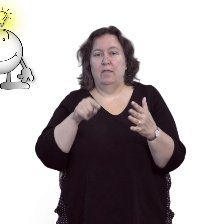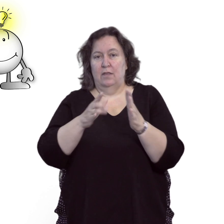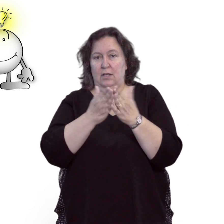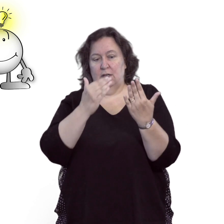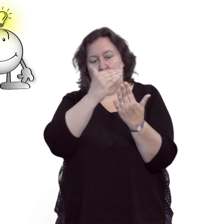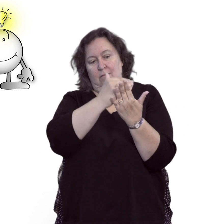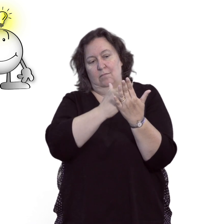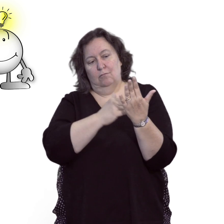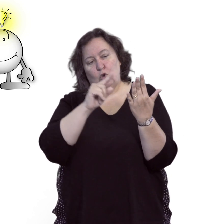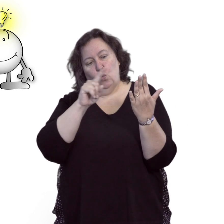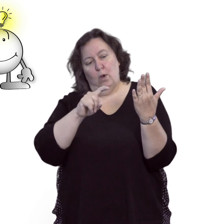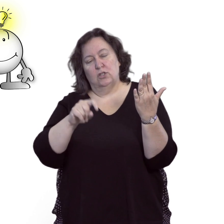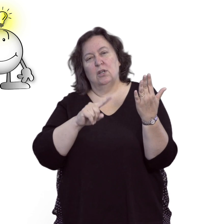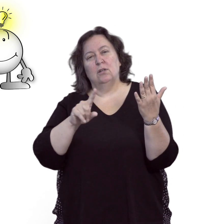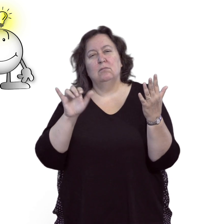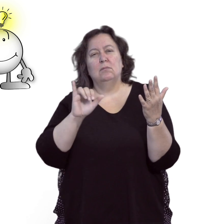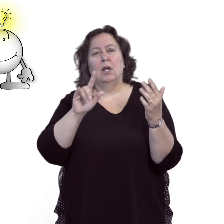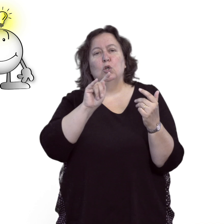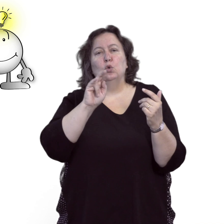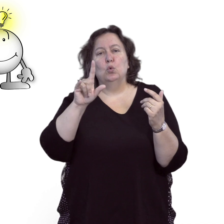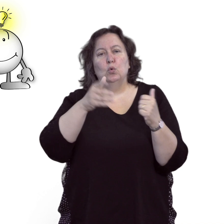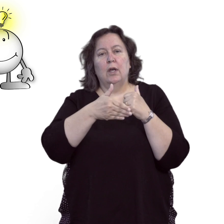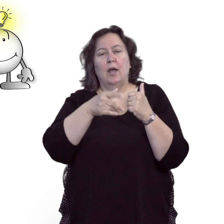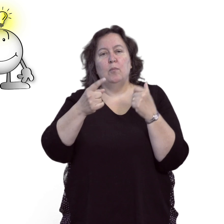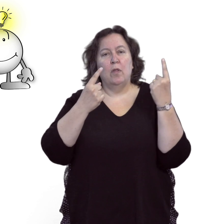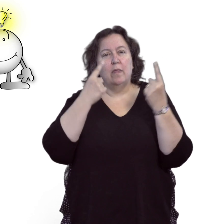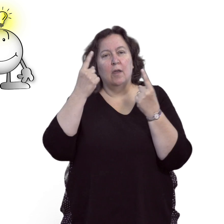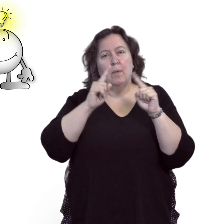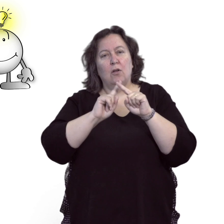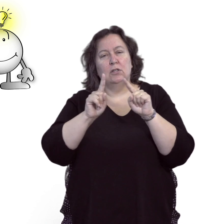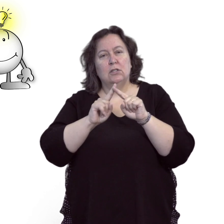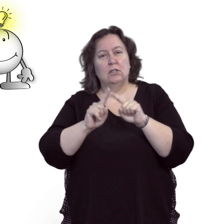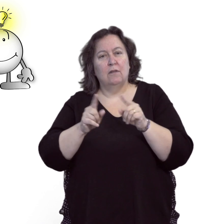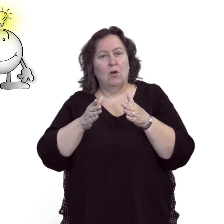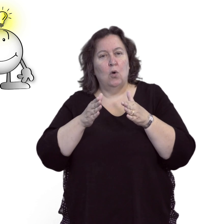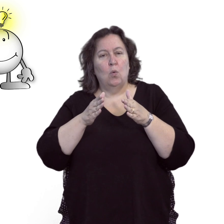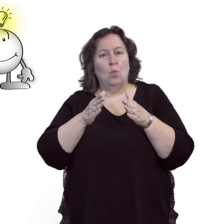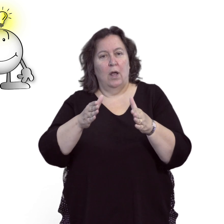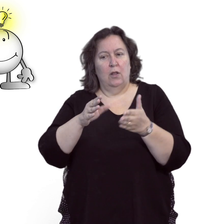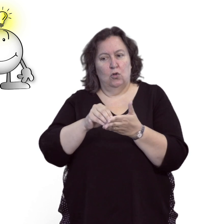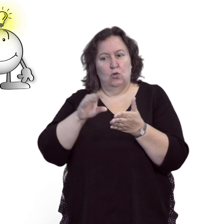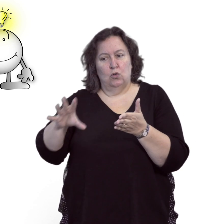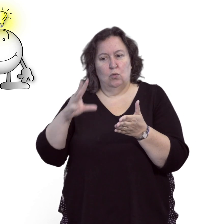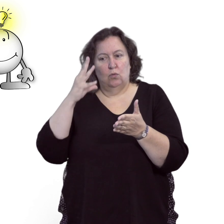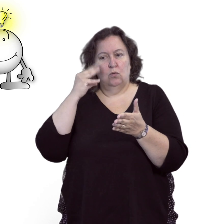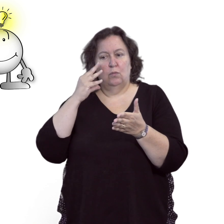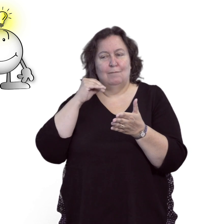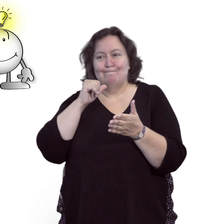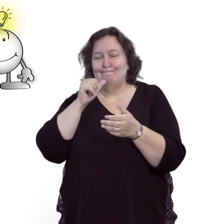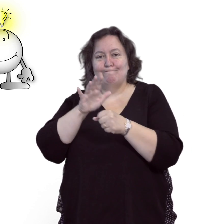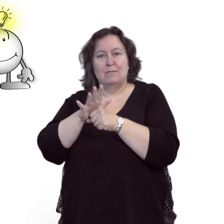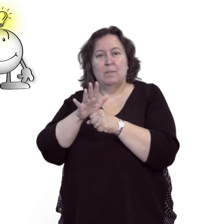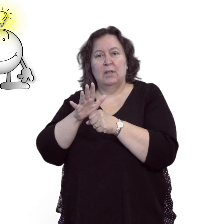of different ways students are impacted by incomplete access within the home, classroom,